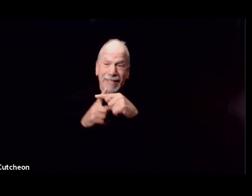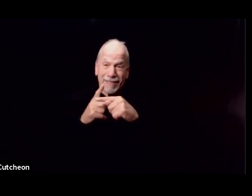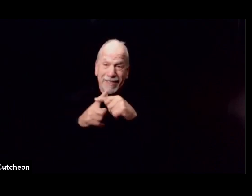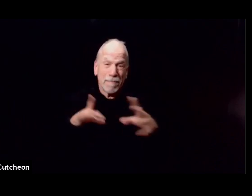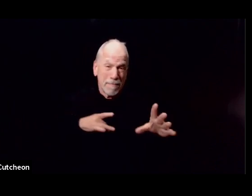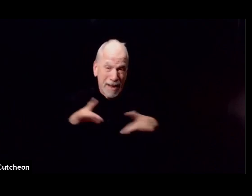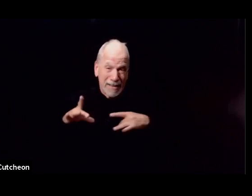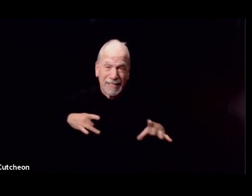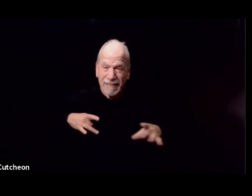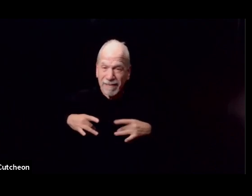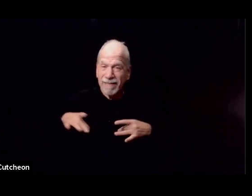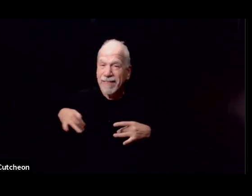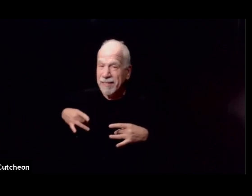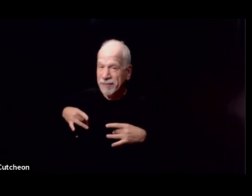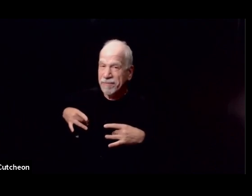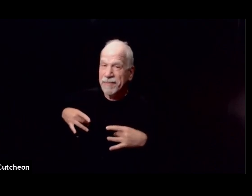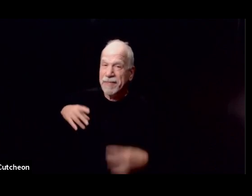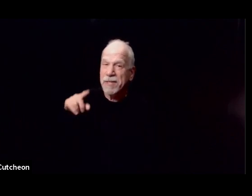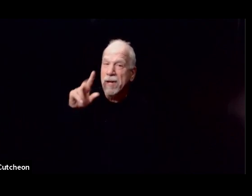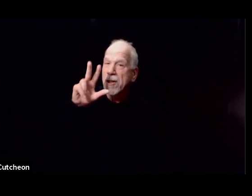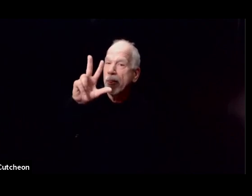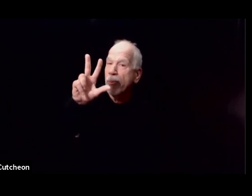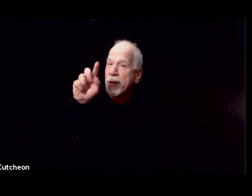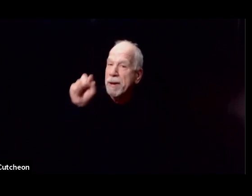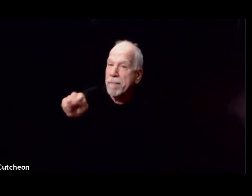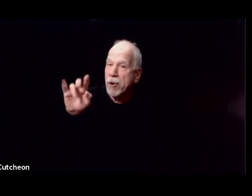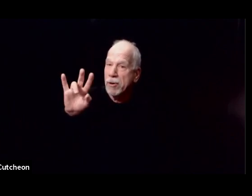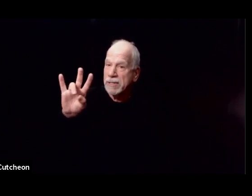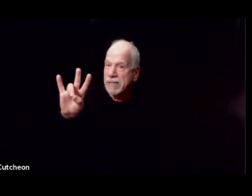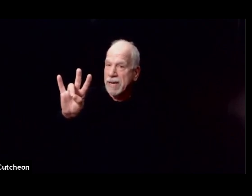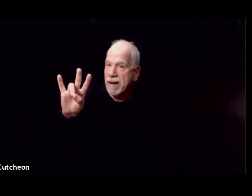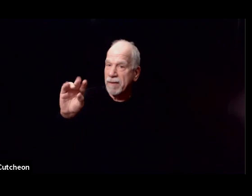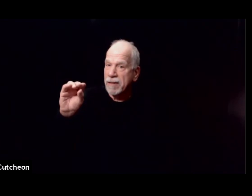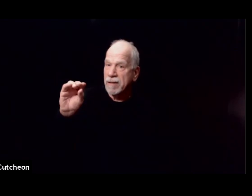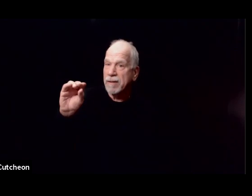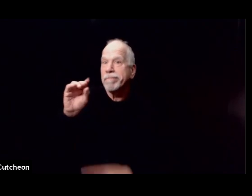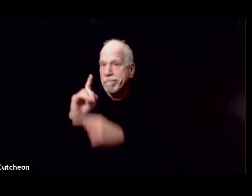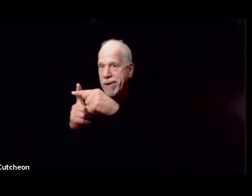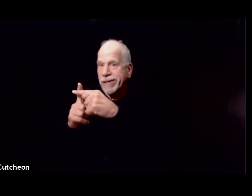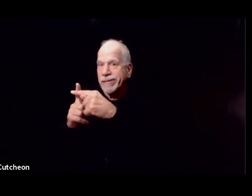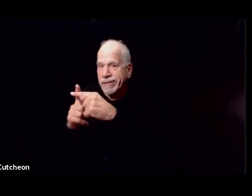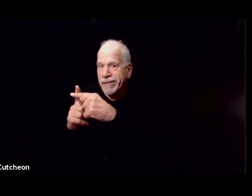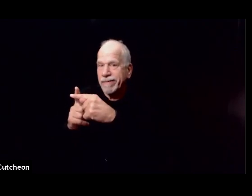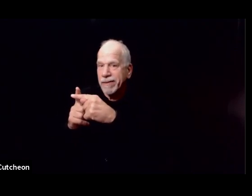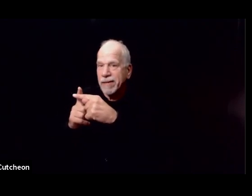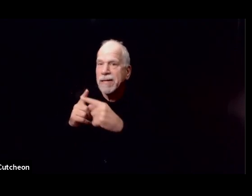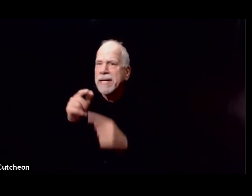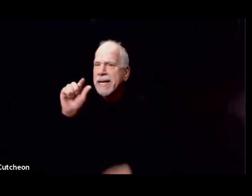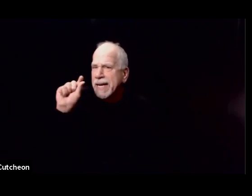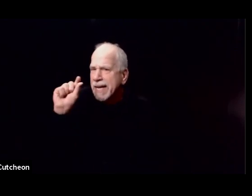percent test positivity rate over the seven-day rolling average from the prior week but still